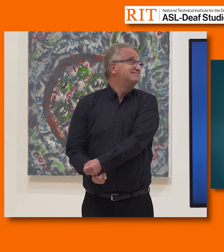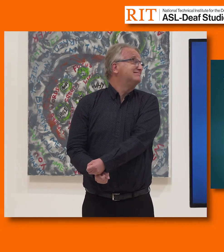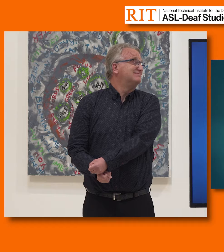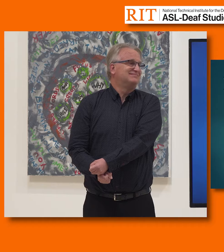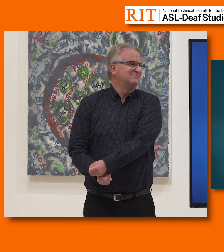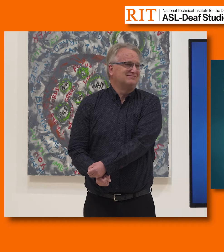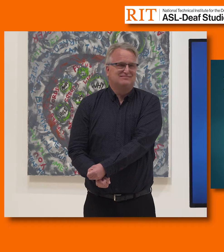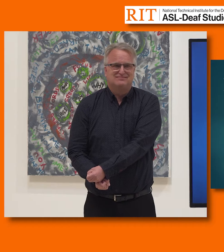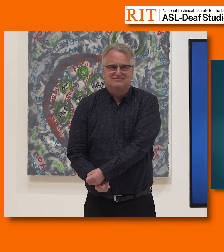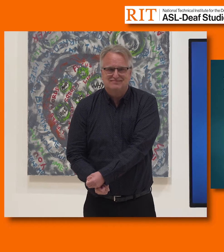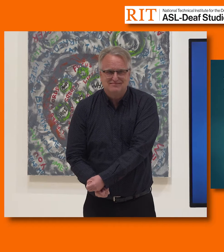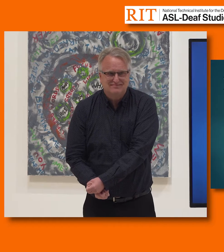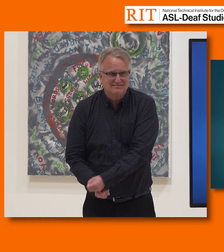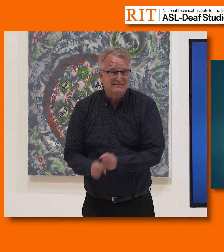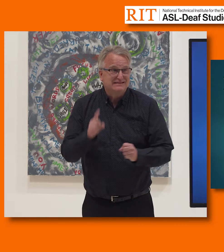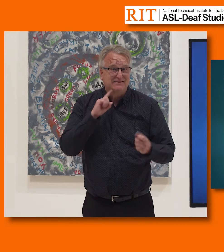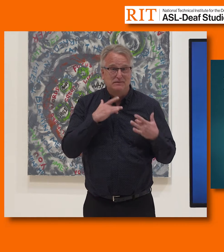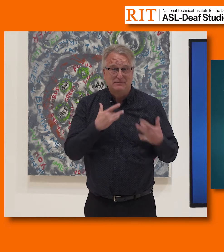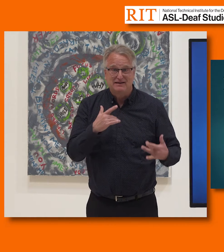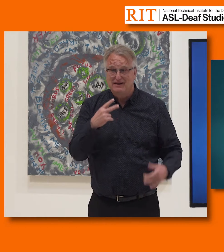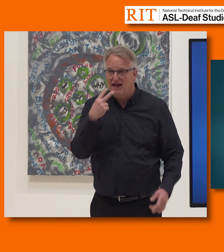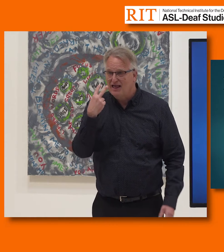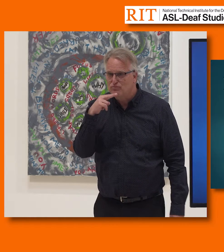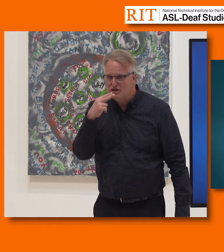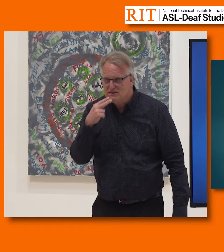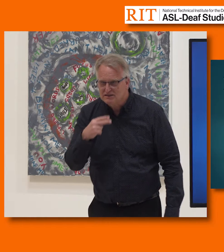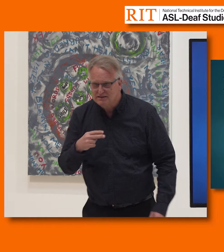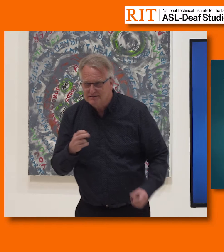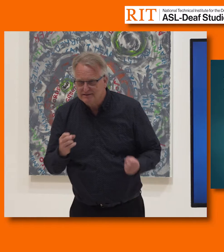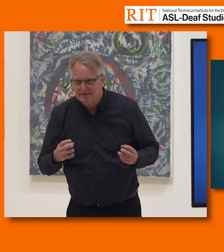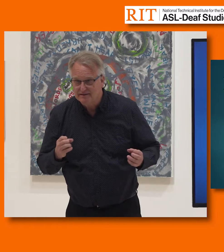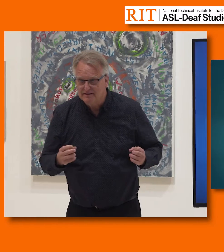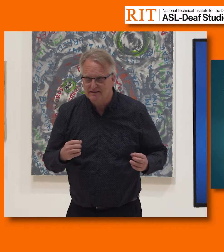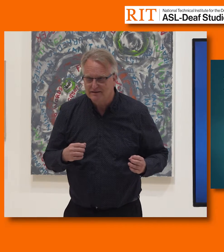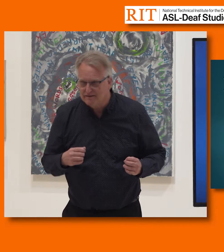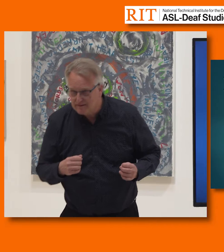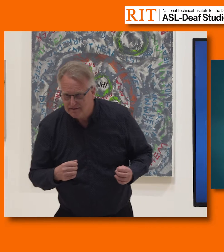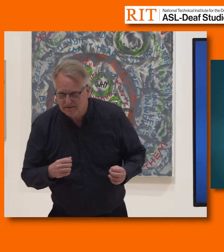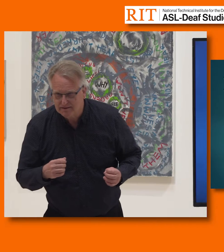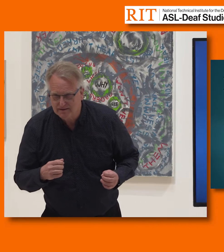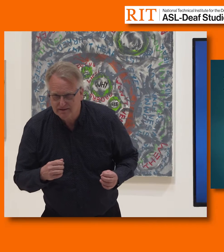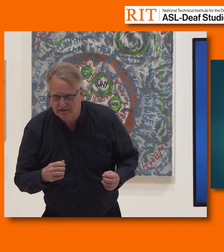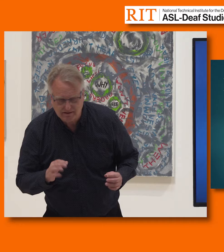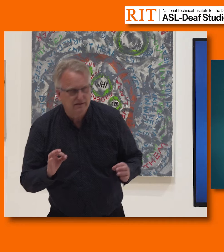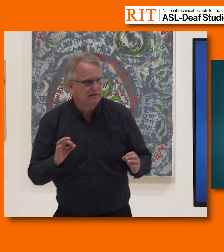So, we're told to trust. But it's very difficult to present and try to lipread an interpreter